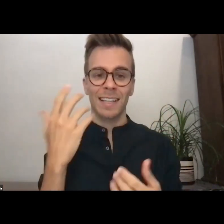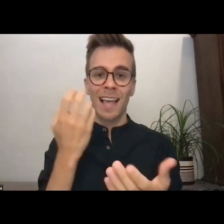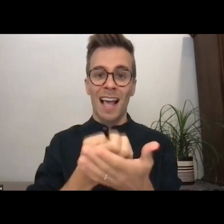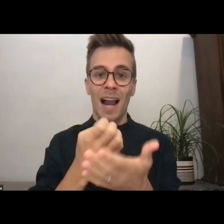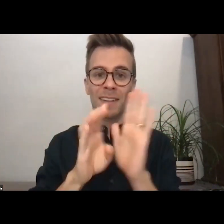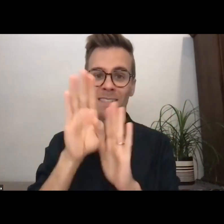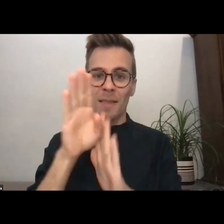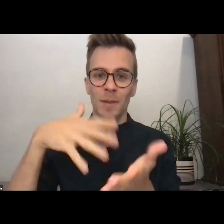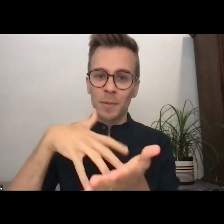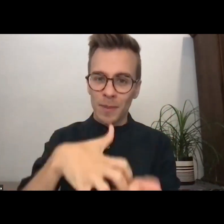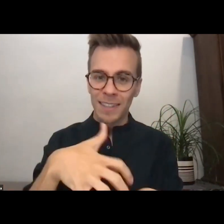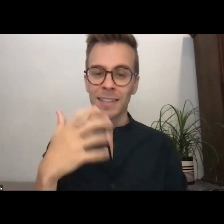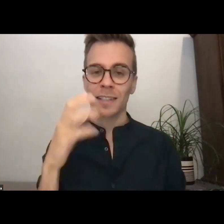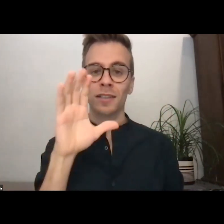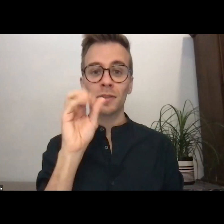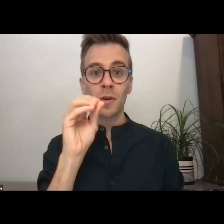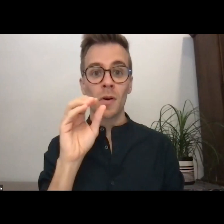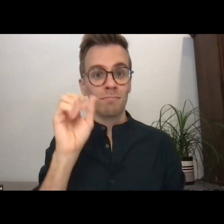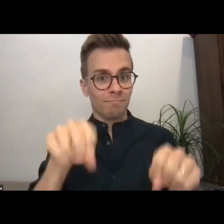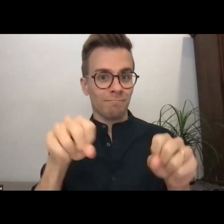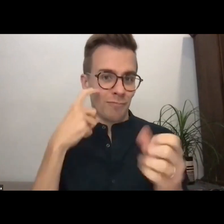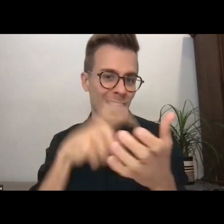not stable, economic development is weak.